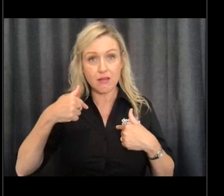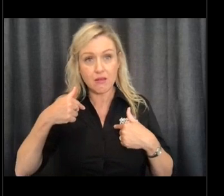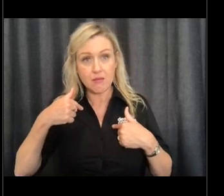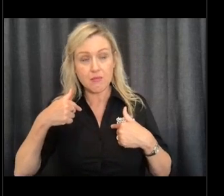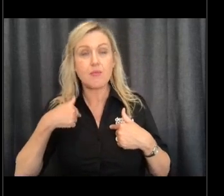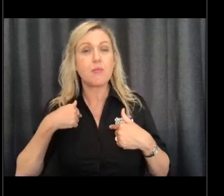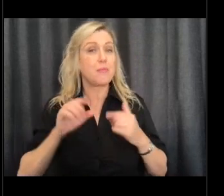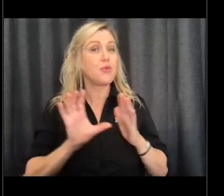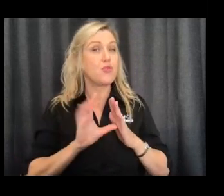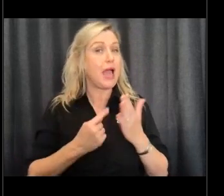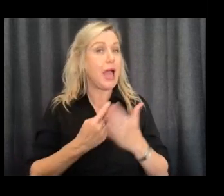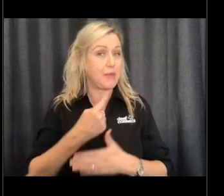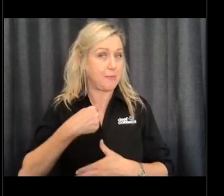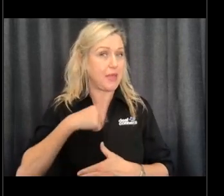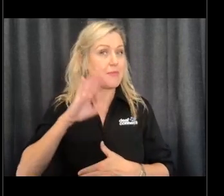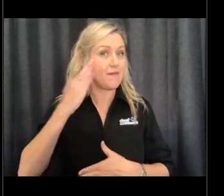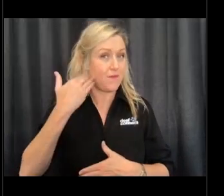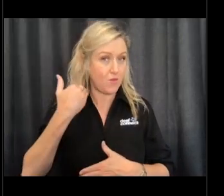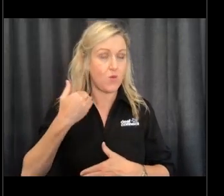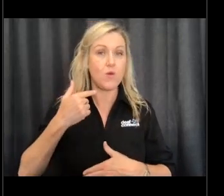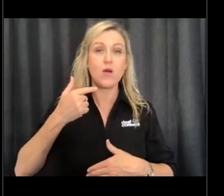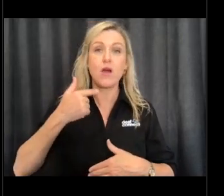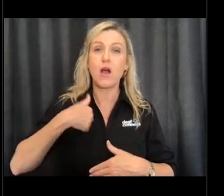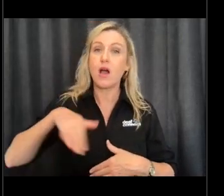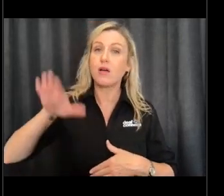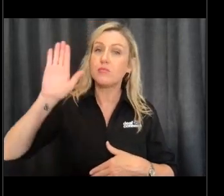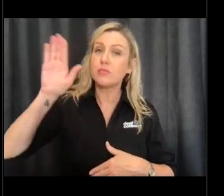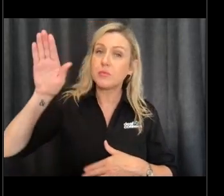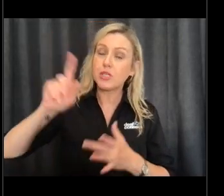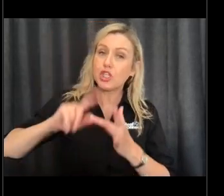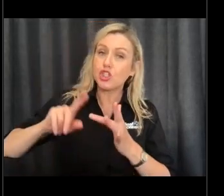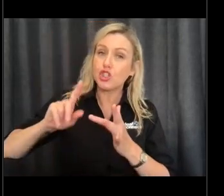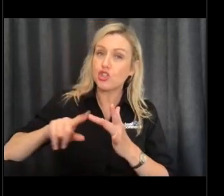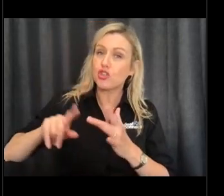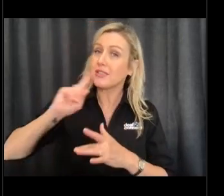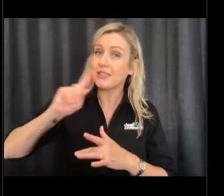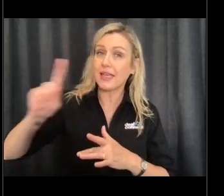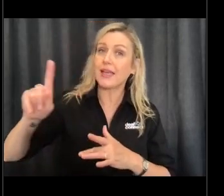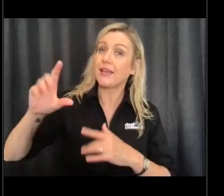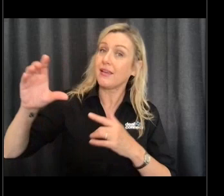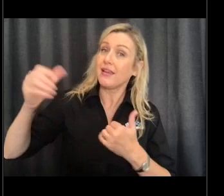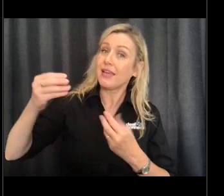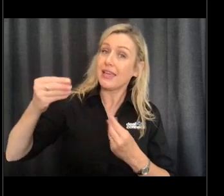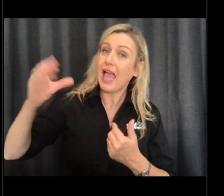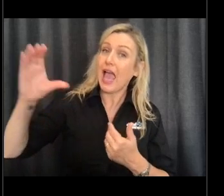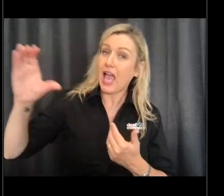insurers the vast majority at the time, they'll go out of their way to try and organise somebody